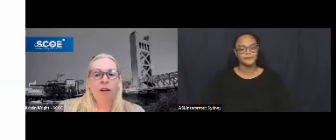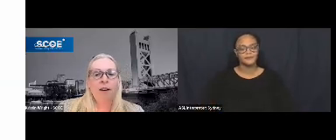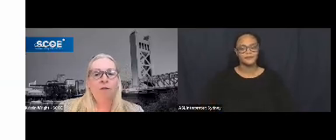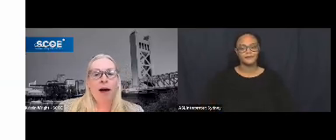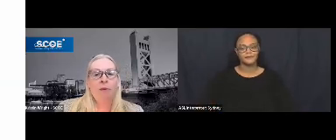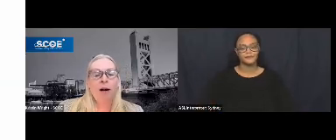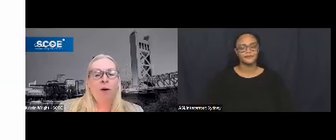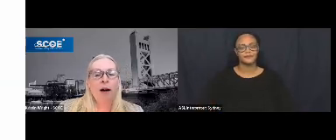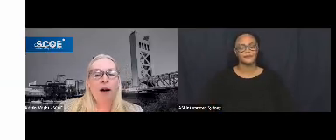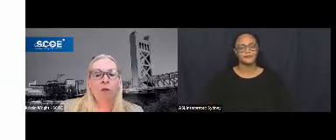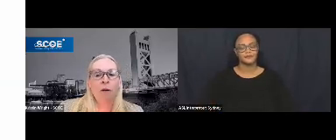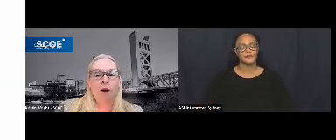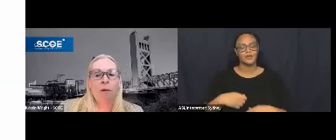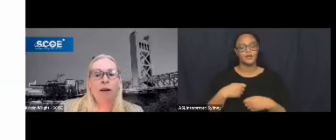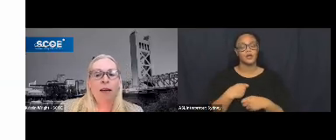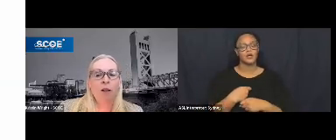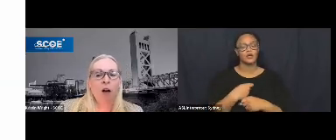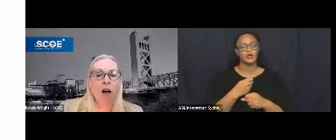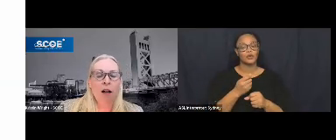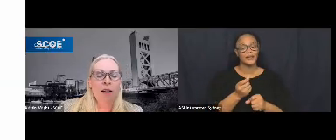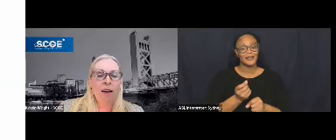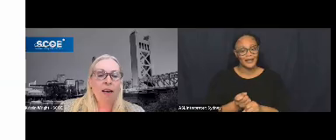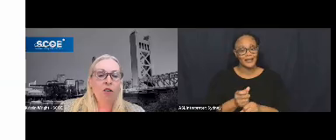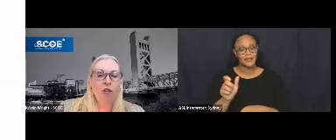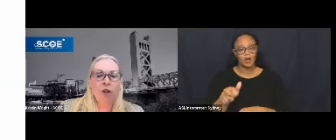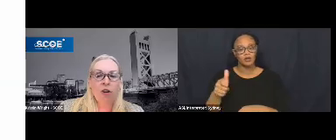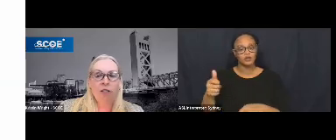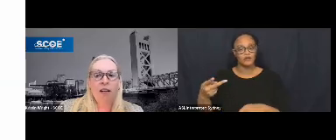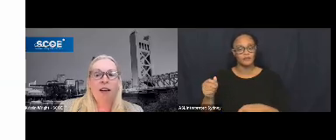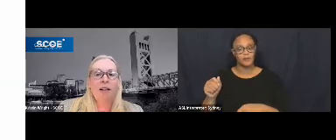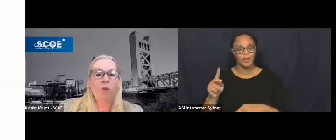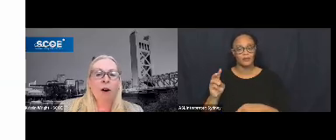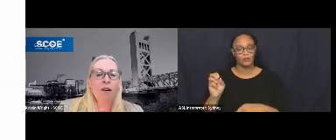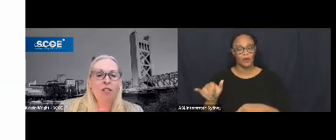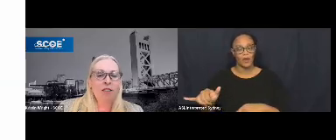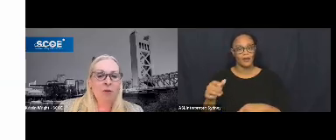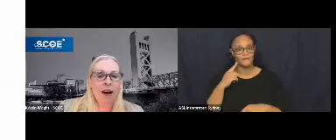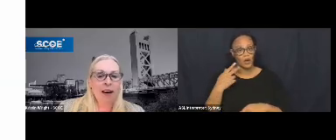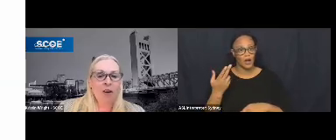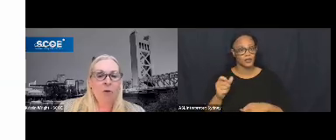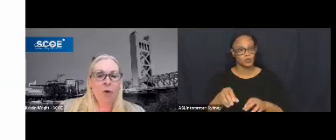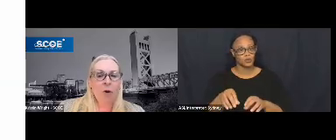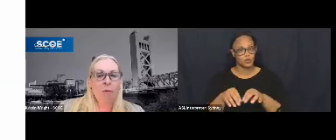alternative pathway to a high school diploma in law ensures that we aren't just creating a new